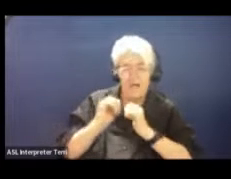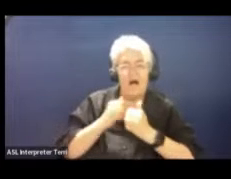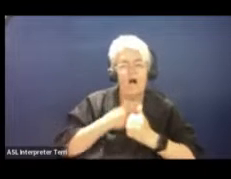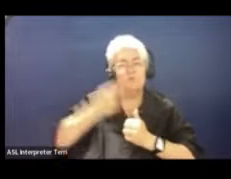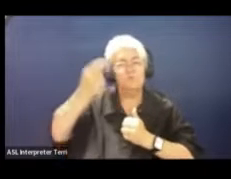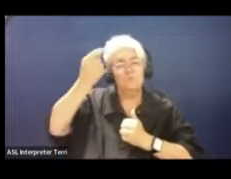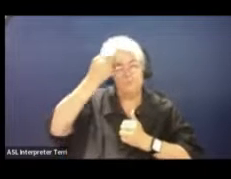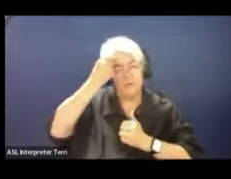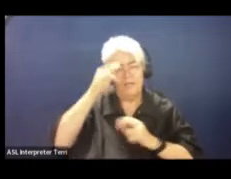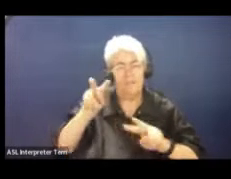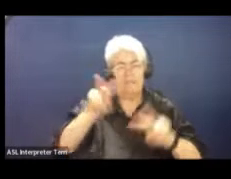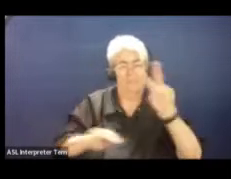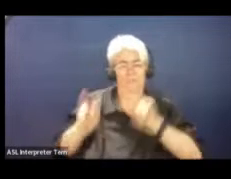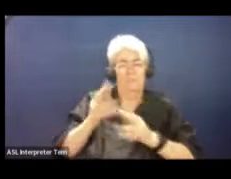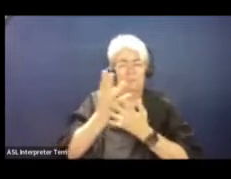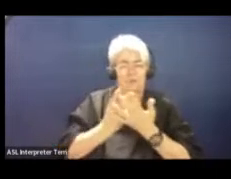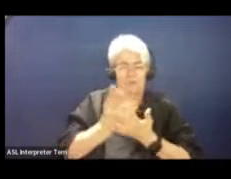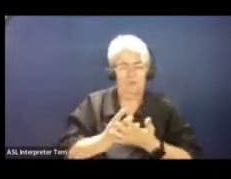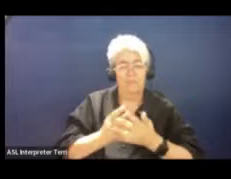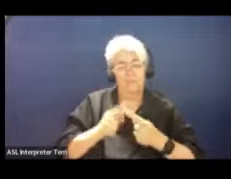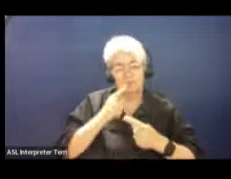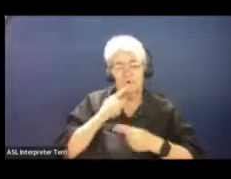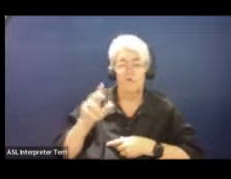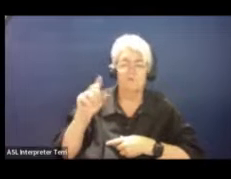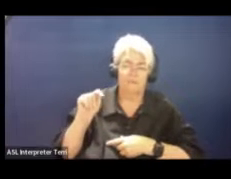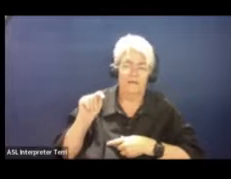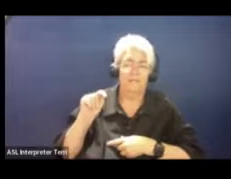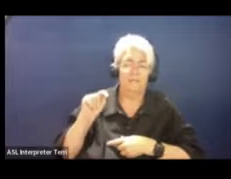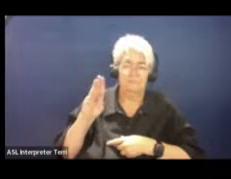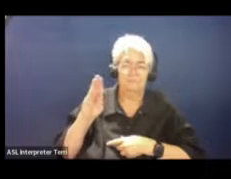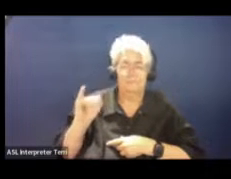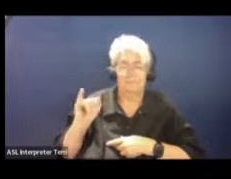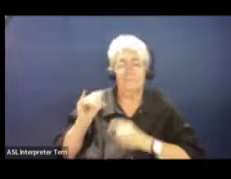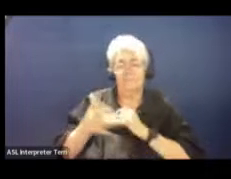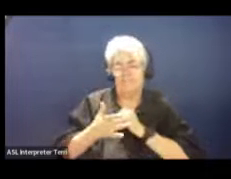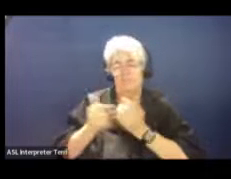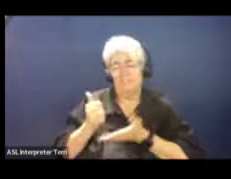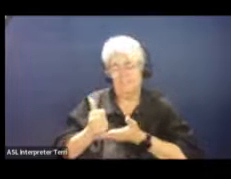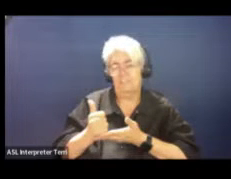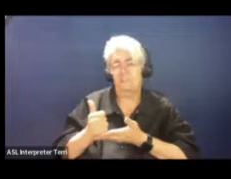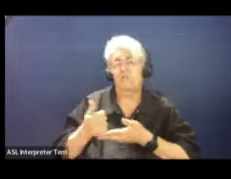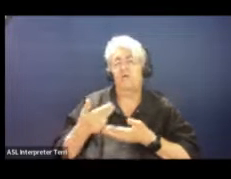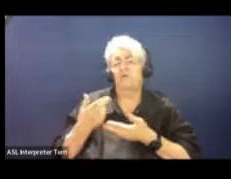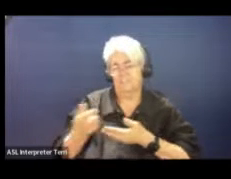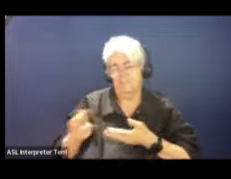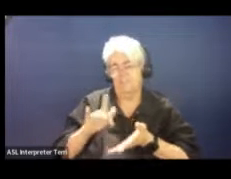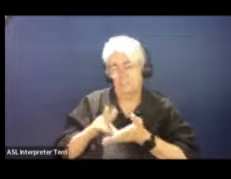sponsored by the Traumatic Brain Injury Technical Assistance Resource Center. We are the TA Center that is funded by the